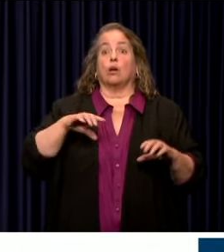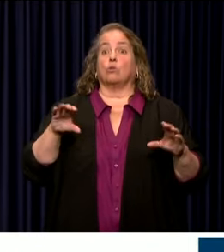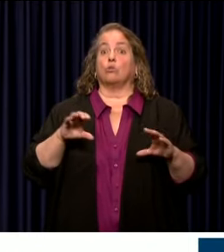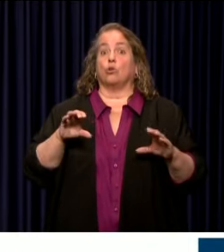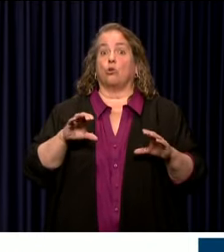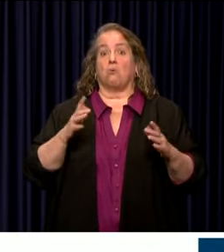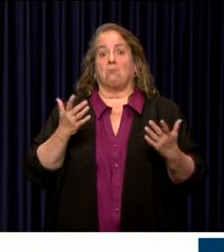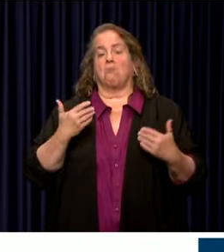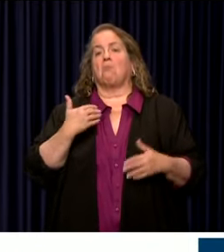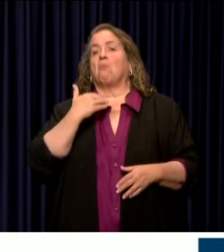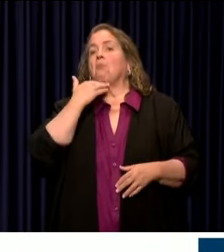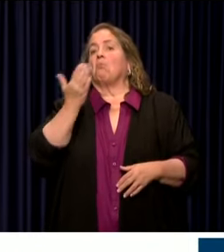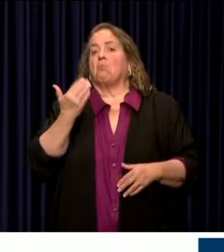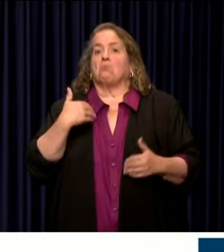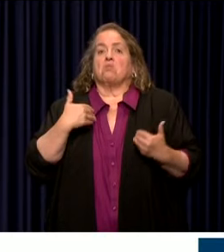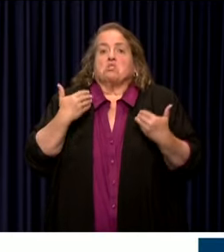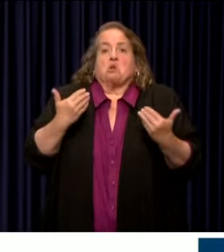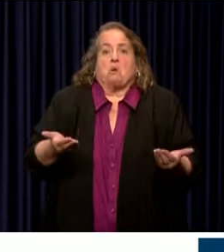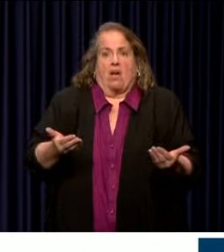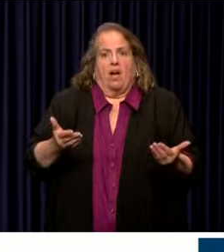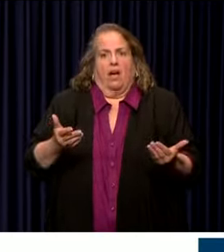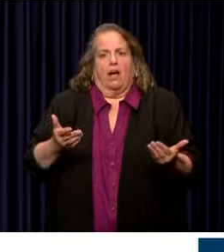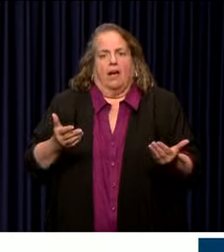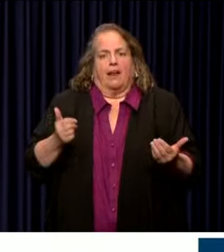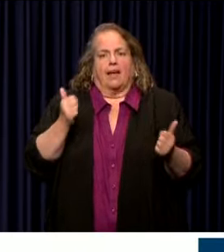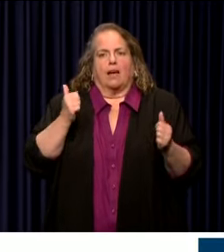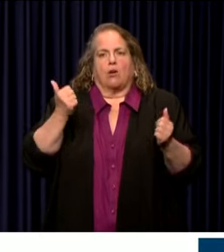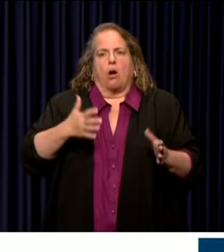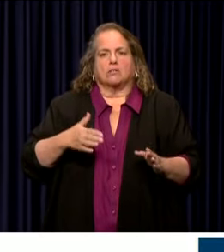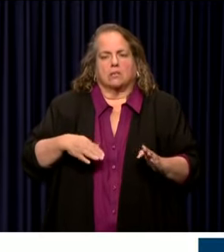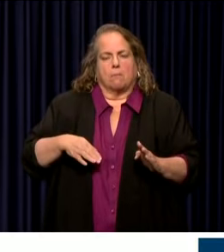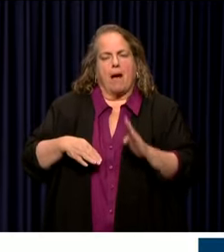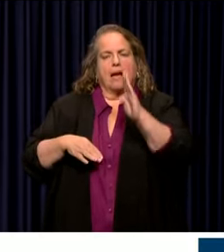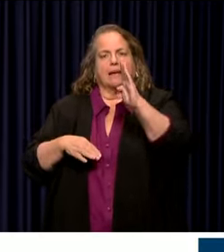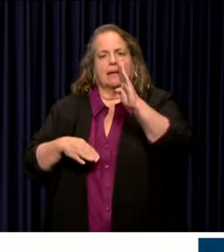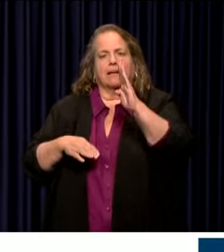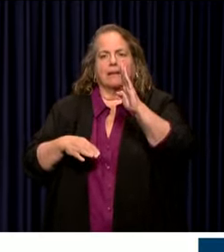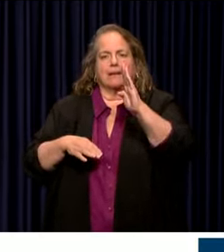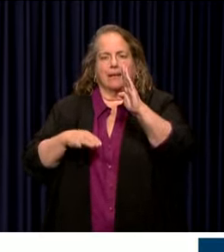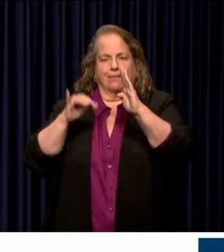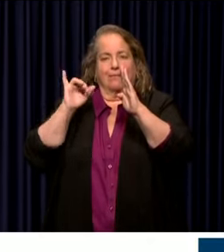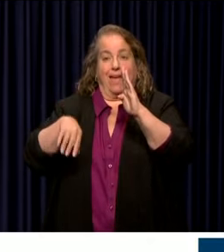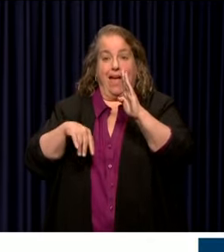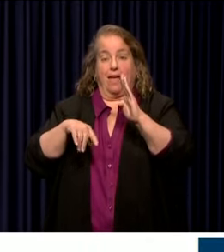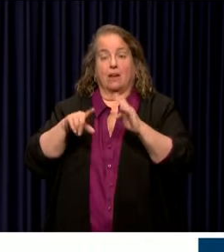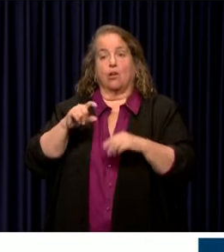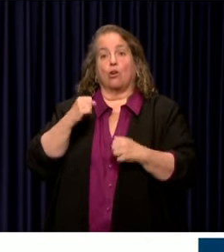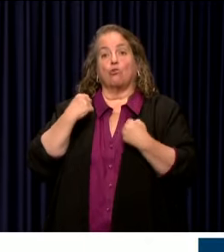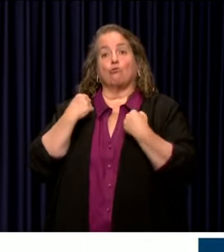YOU TO DO EACH AND EVERY DAY IS